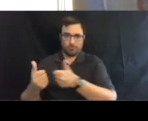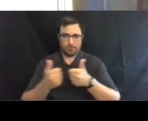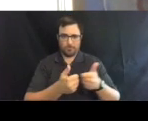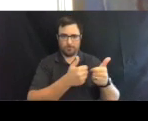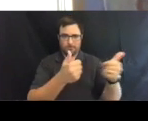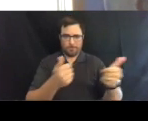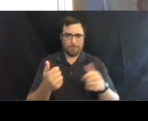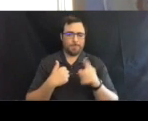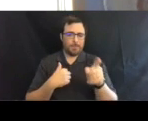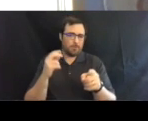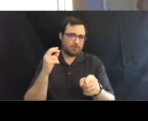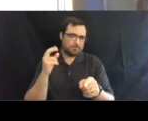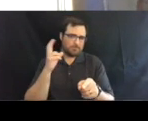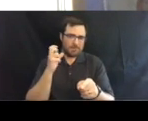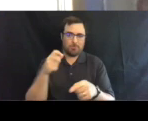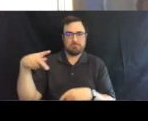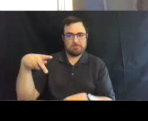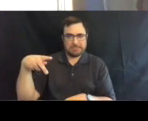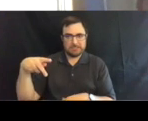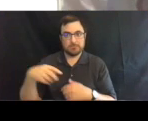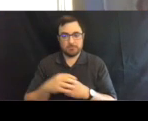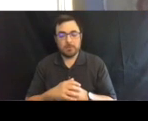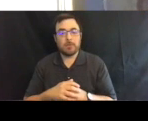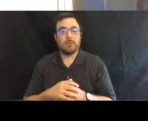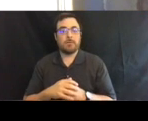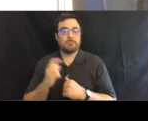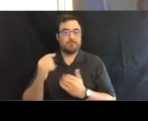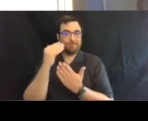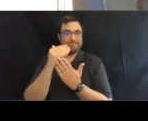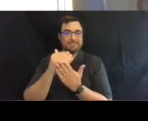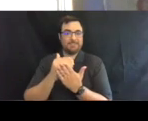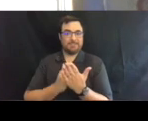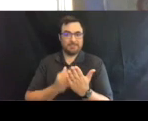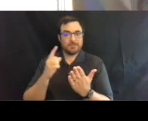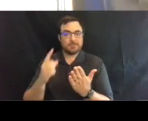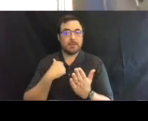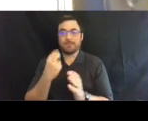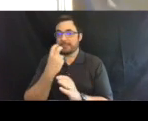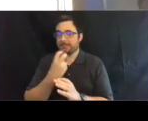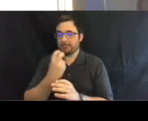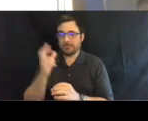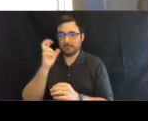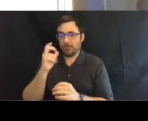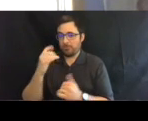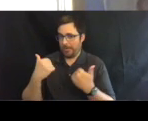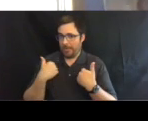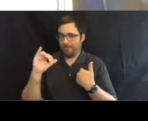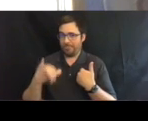so let's do 'p' for example they're going to give you a list of speech sounds that have that letter in